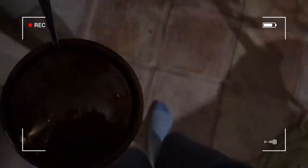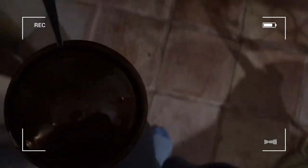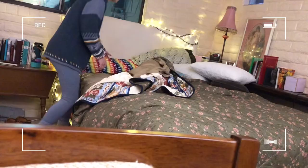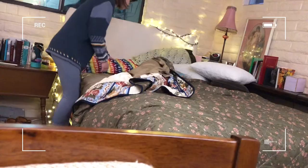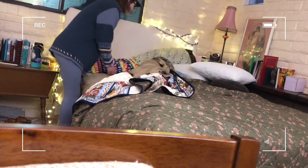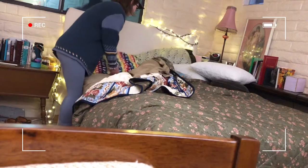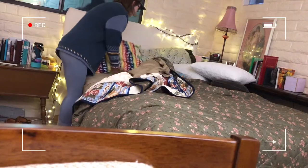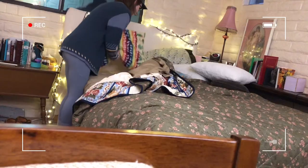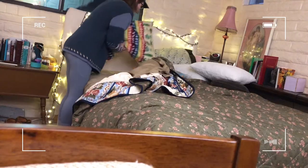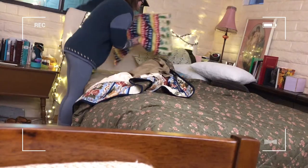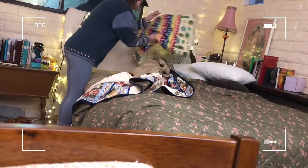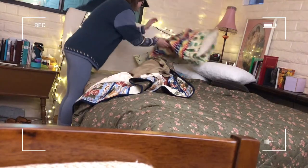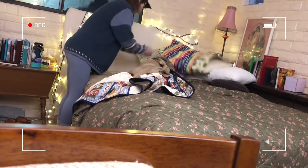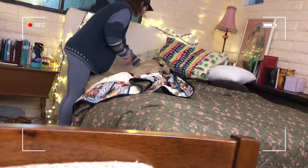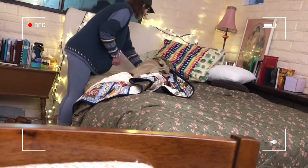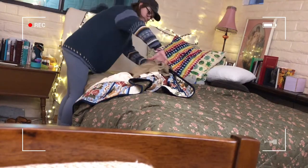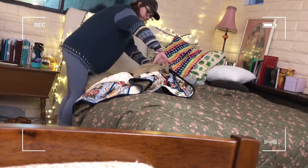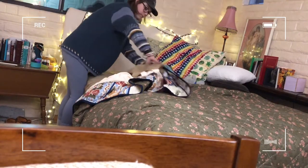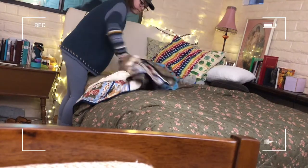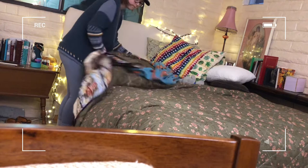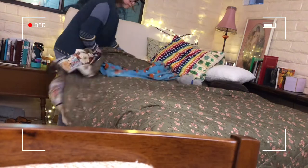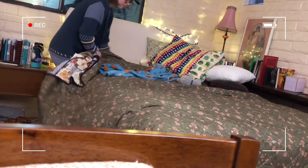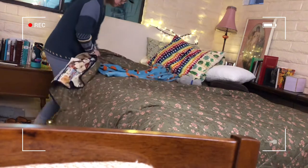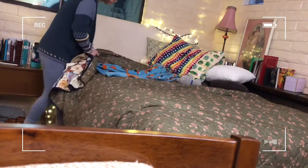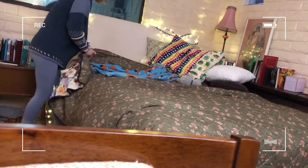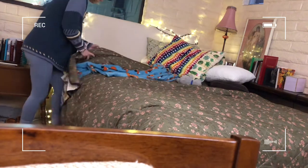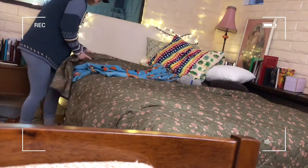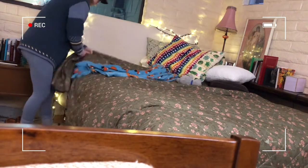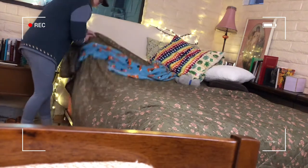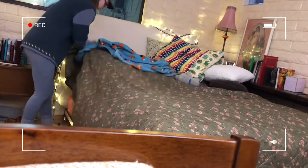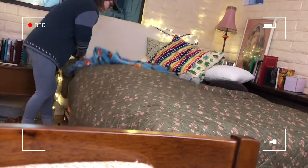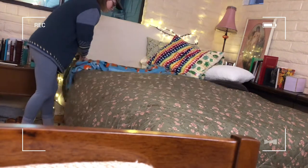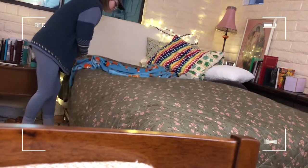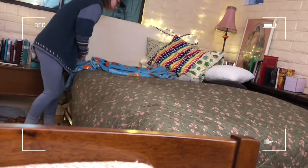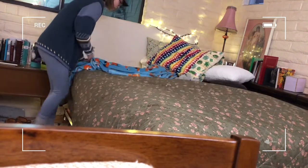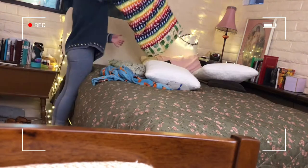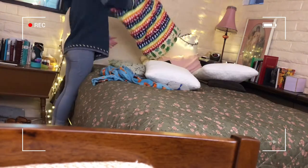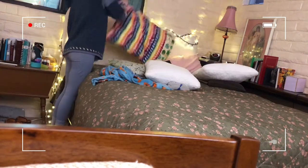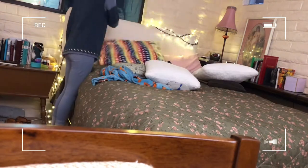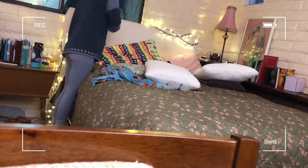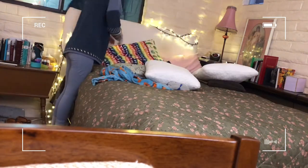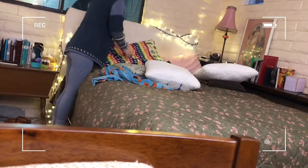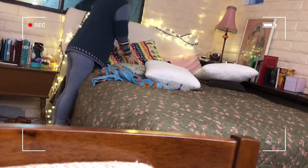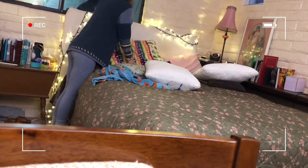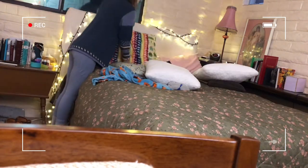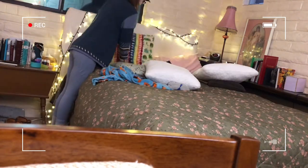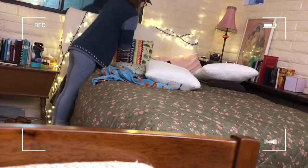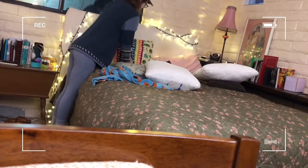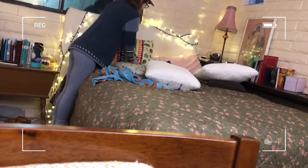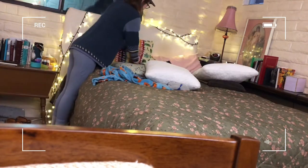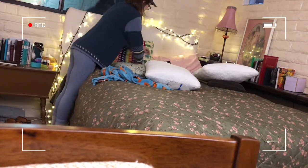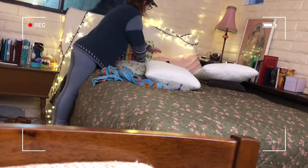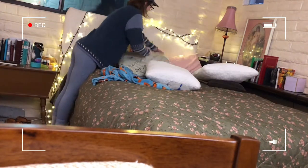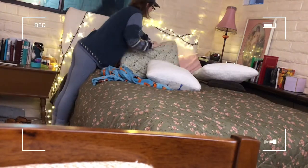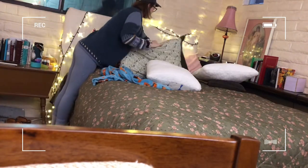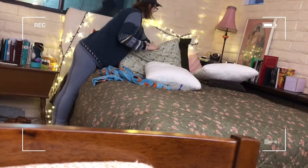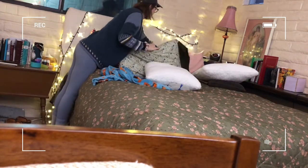*There's things about you I'll never know,*